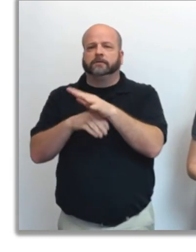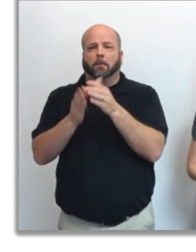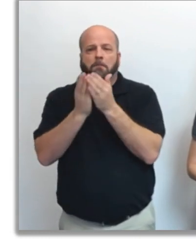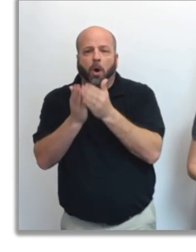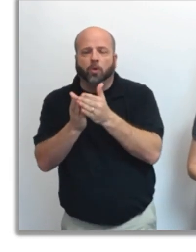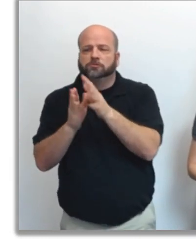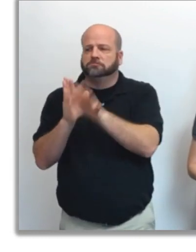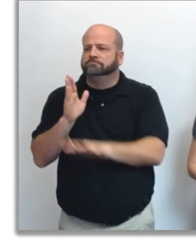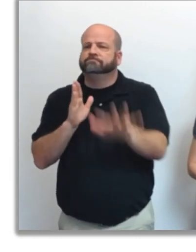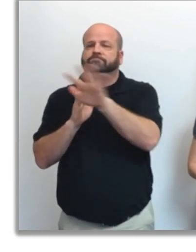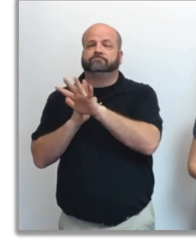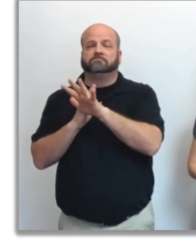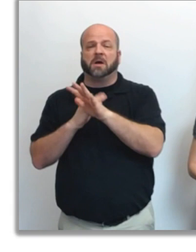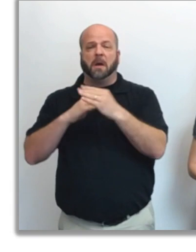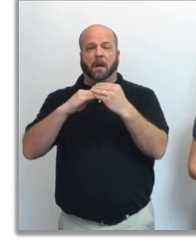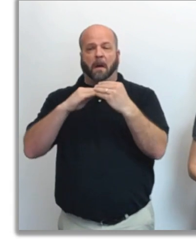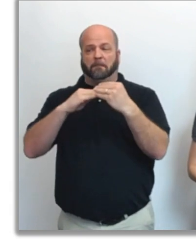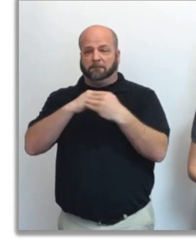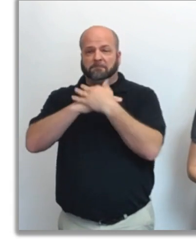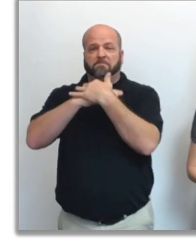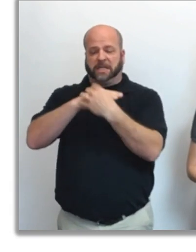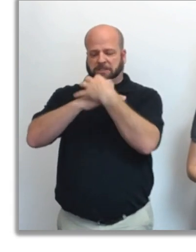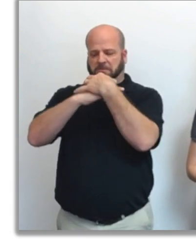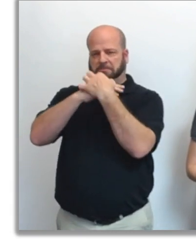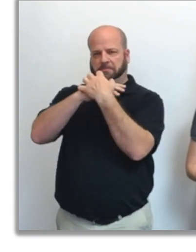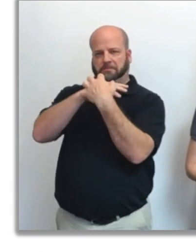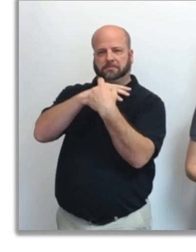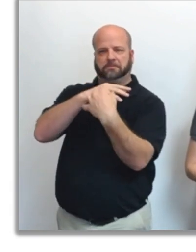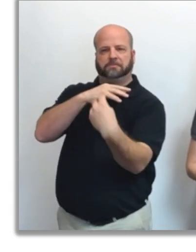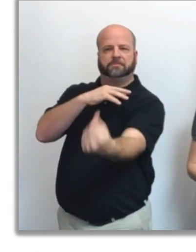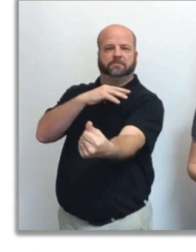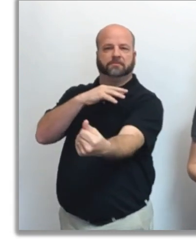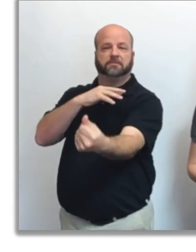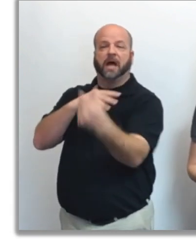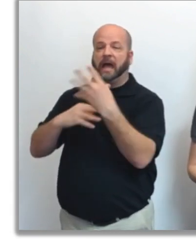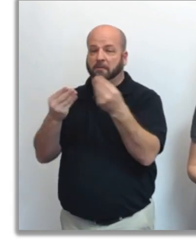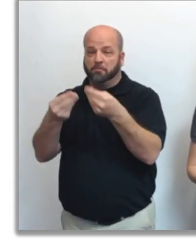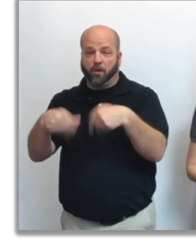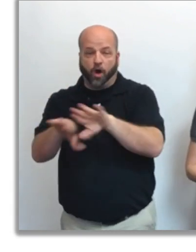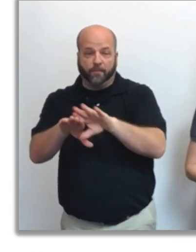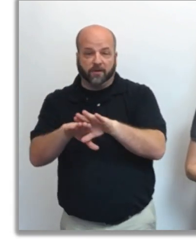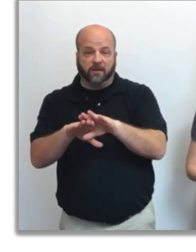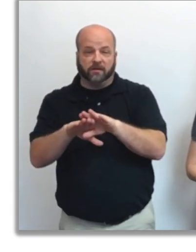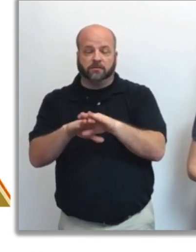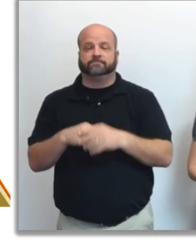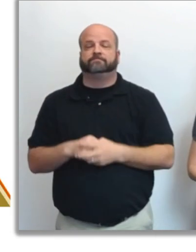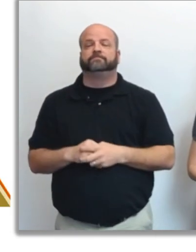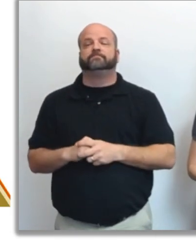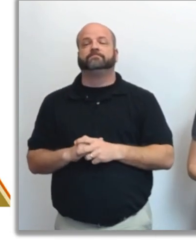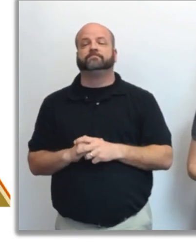This includes beach erosion and damage to property, even when the storm is well offshore.